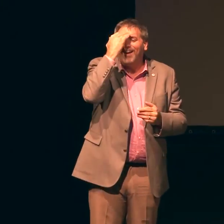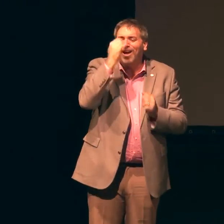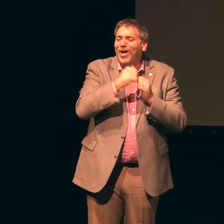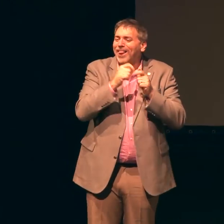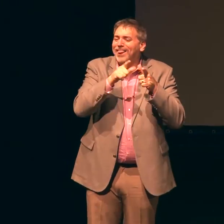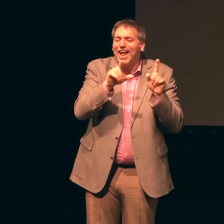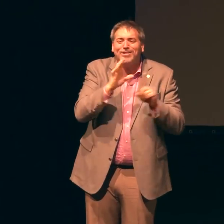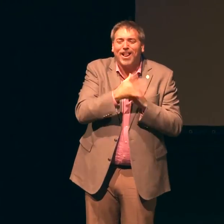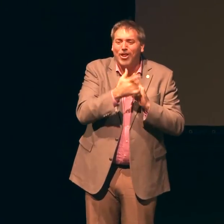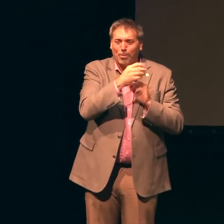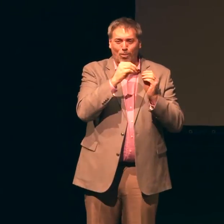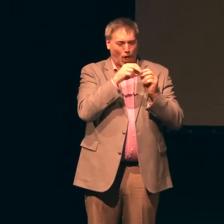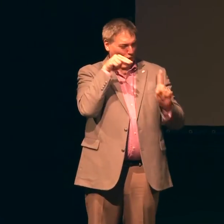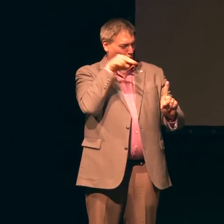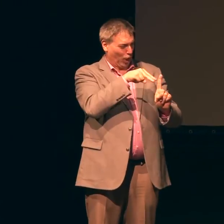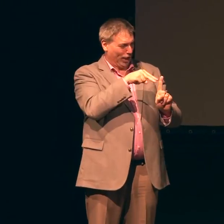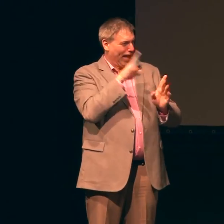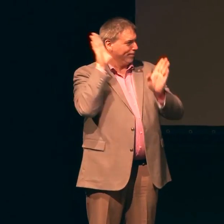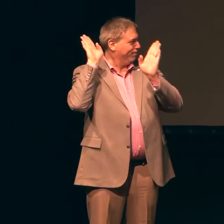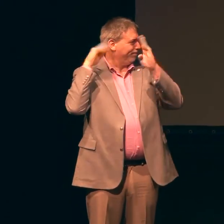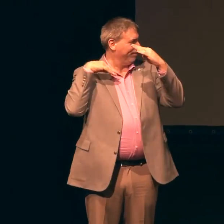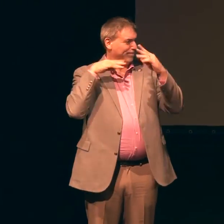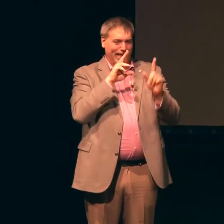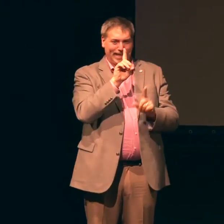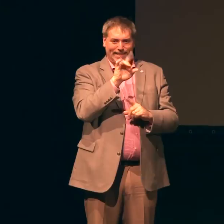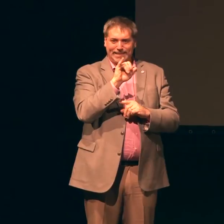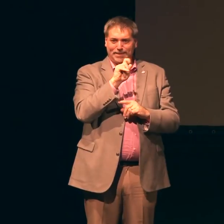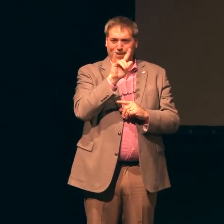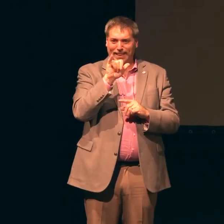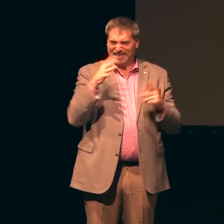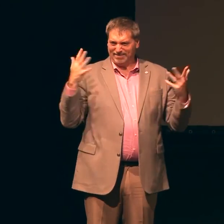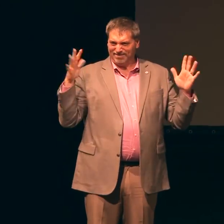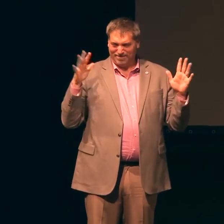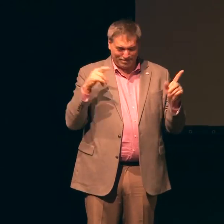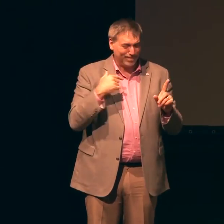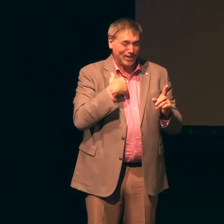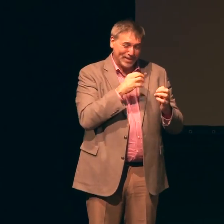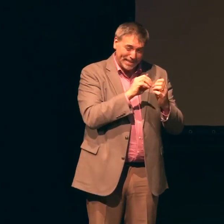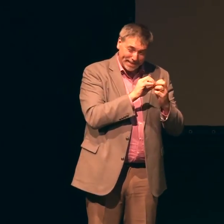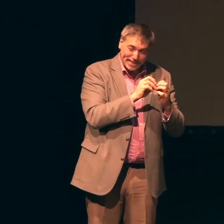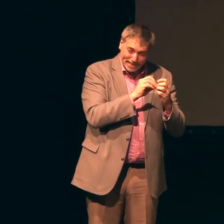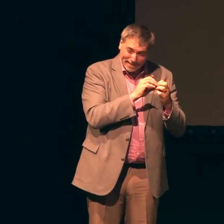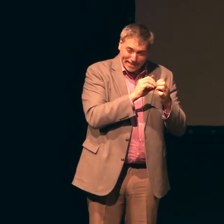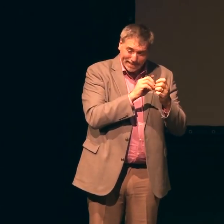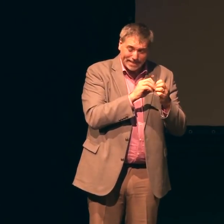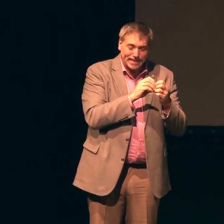were having a difficult time understanding it because they were not looking at the language and culture, they were looking at the